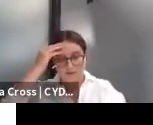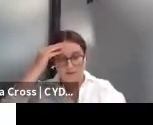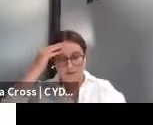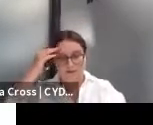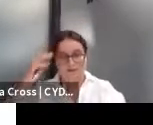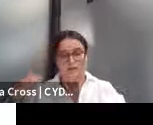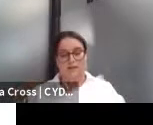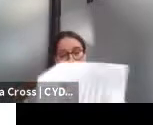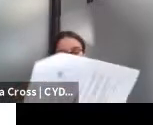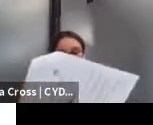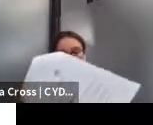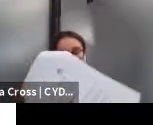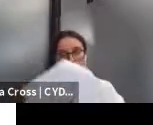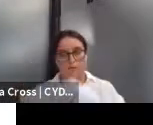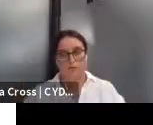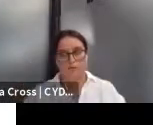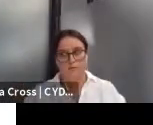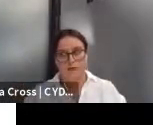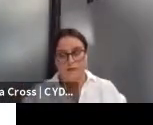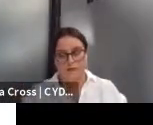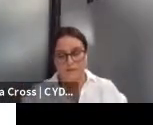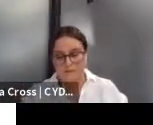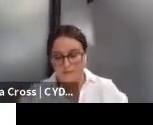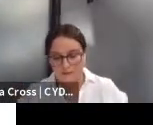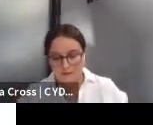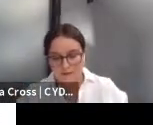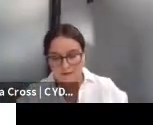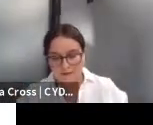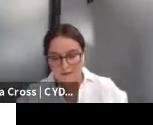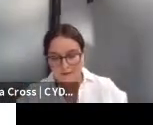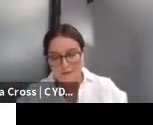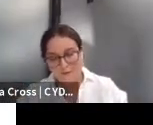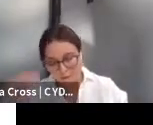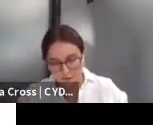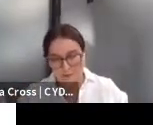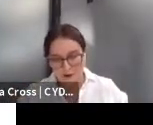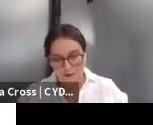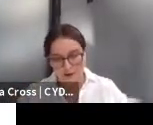old processes, but rather an additional step. The second